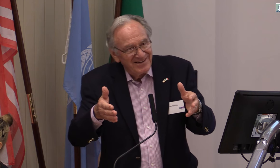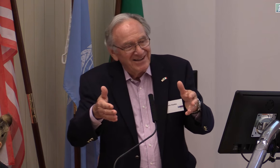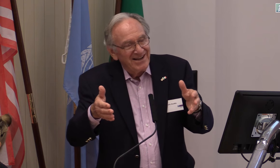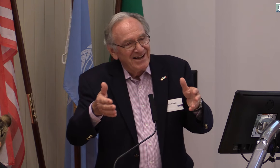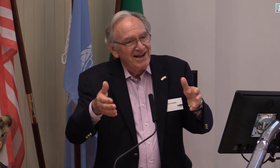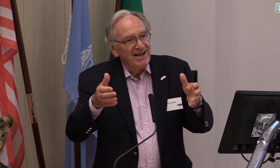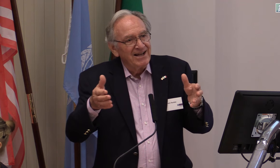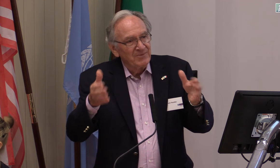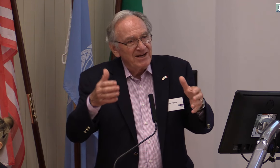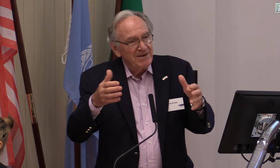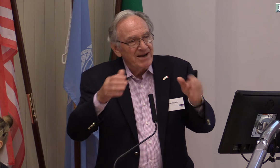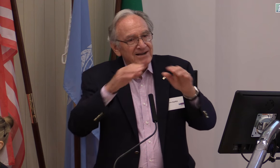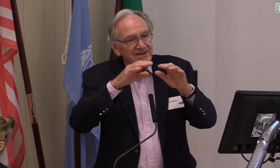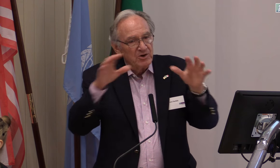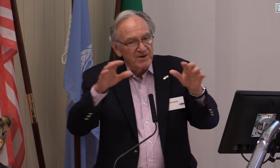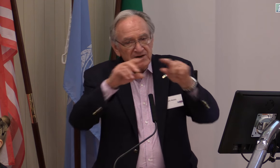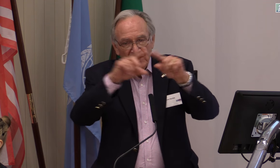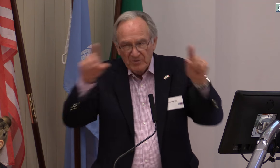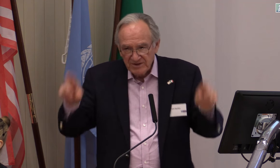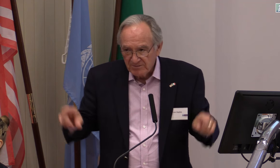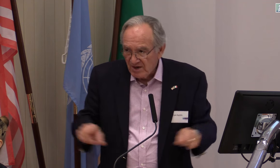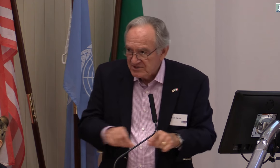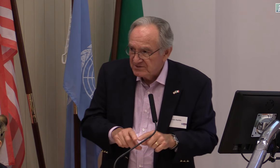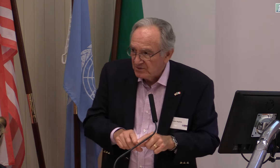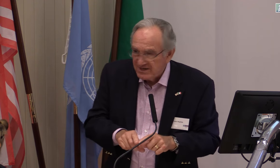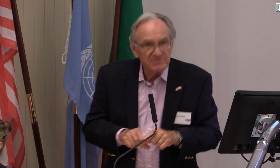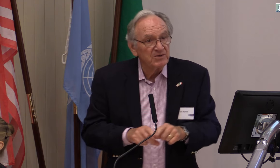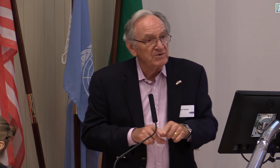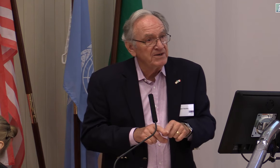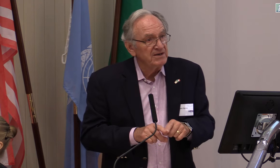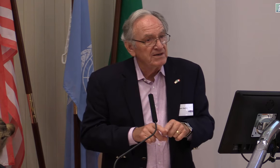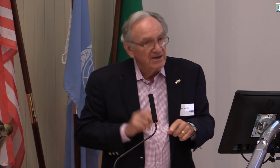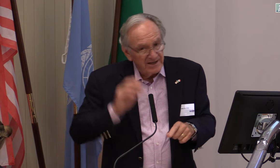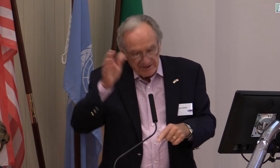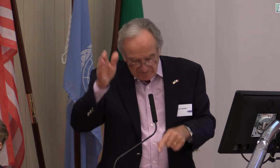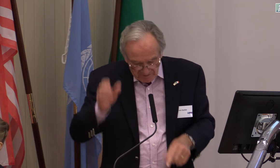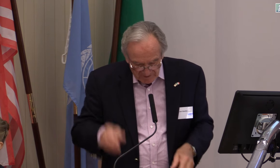When I came back they agreed on what the broad civil rights bill would be, and then we were